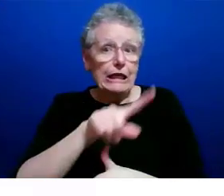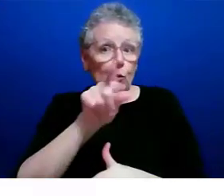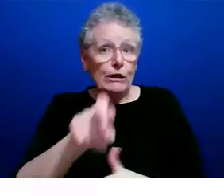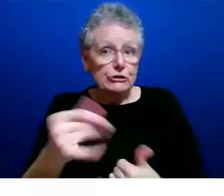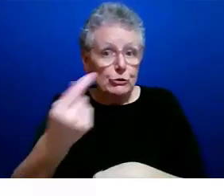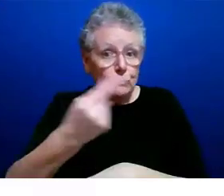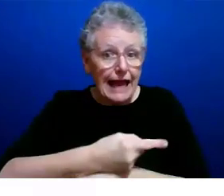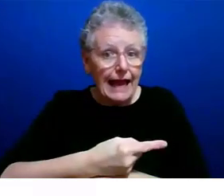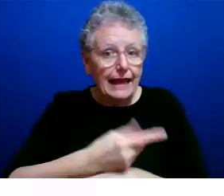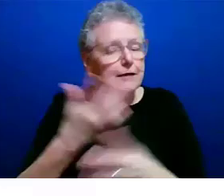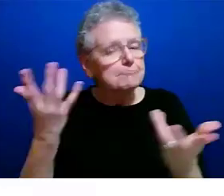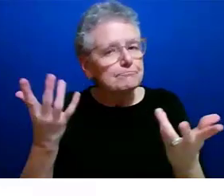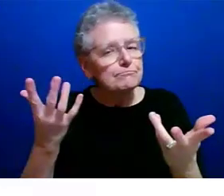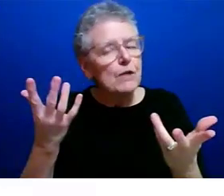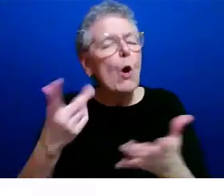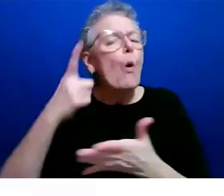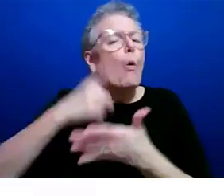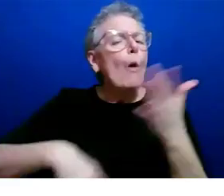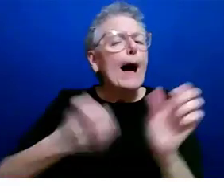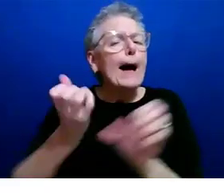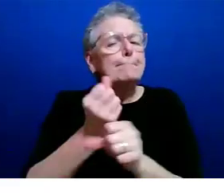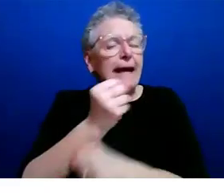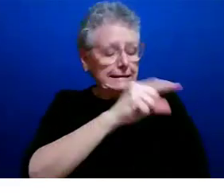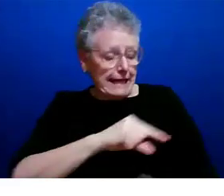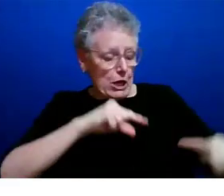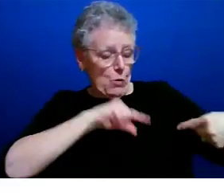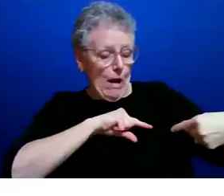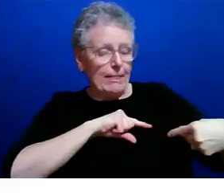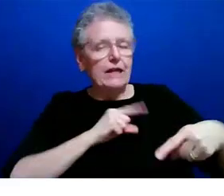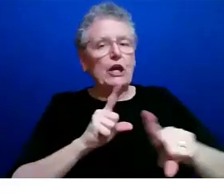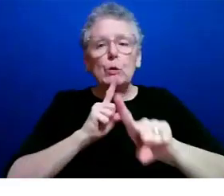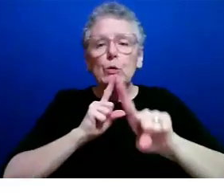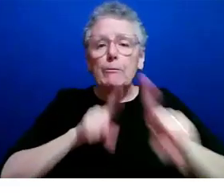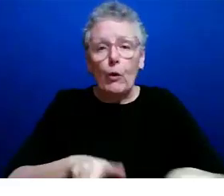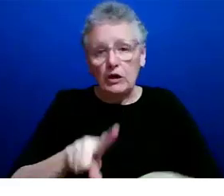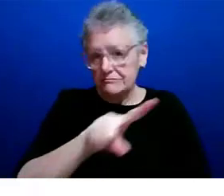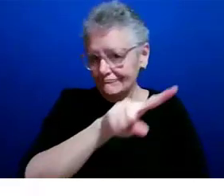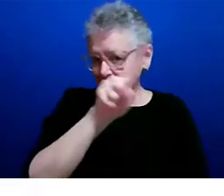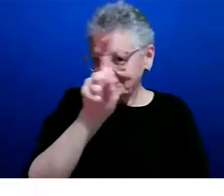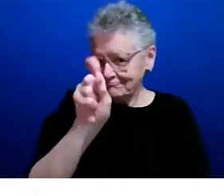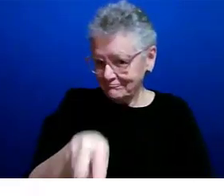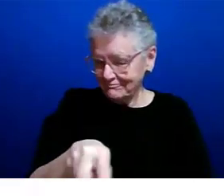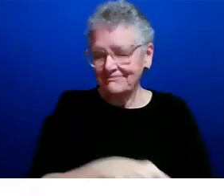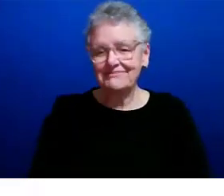What makes a "quality" report?